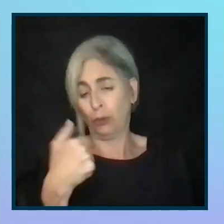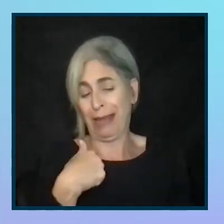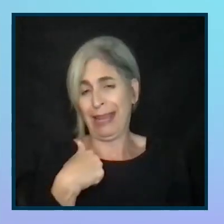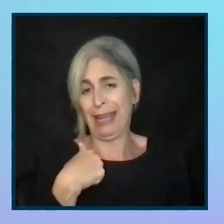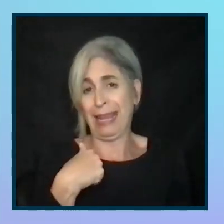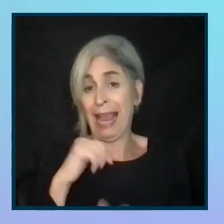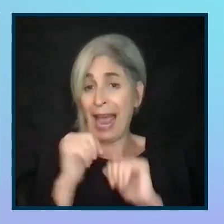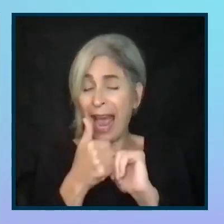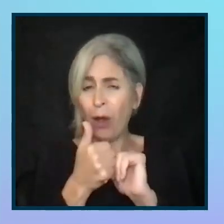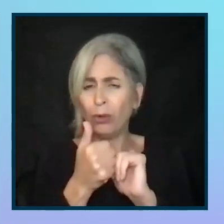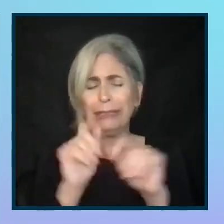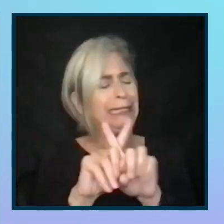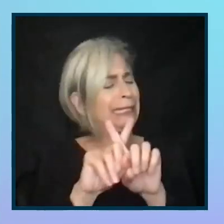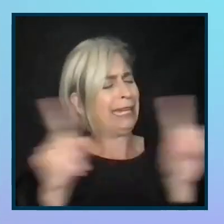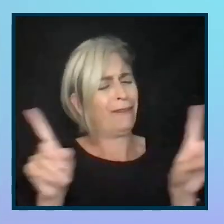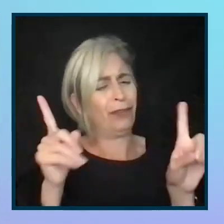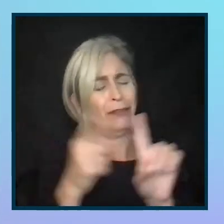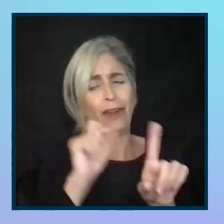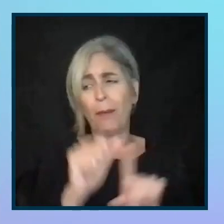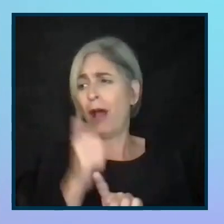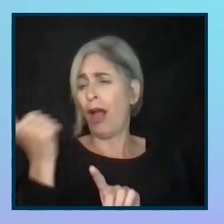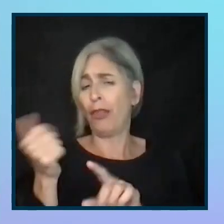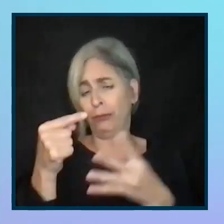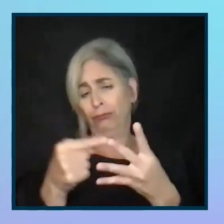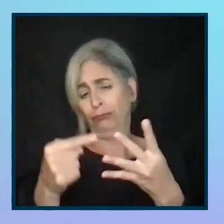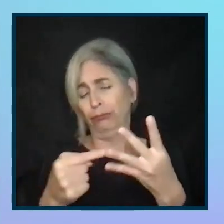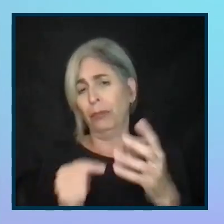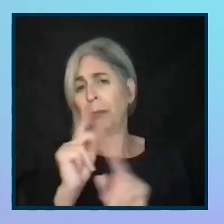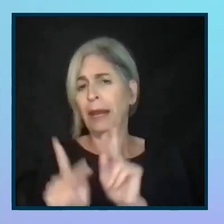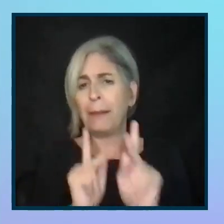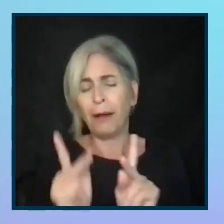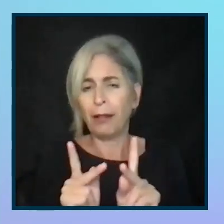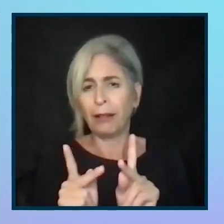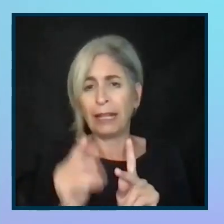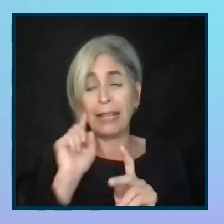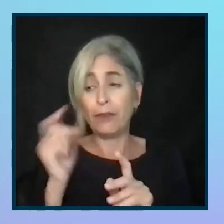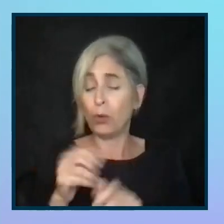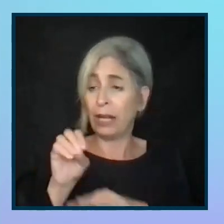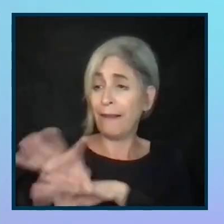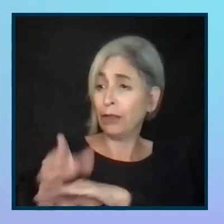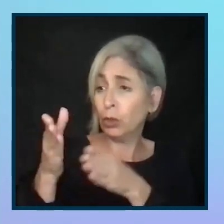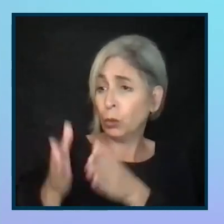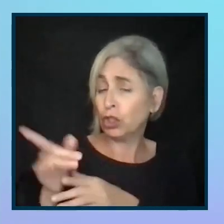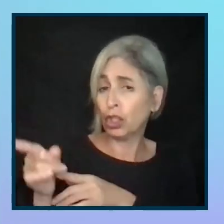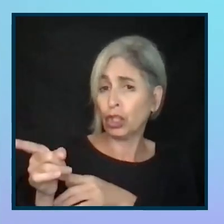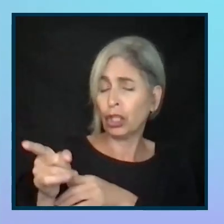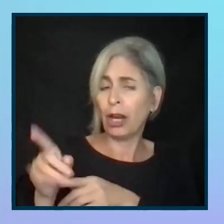completely different than the way you sell accessibility to an influencer, which is the I style.